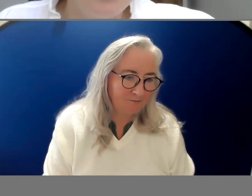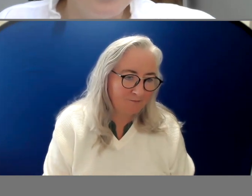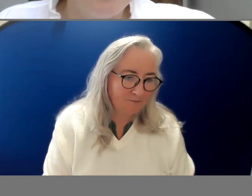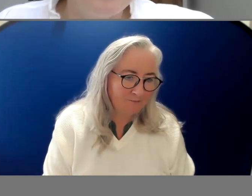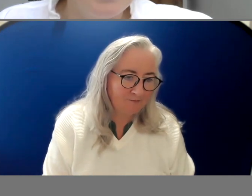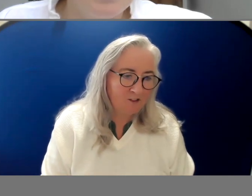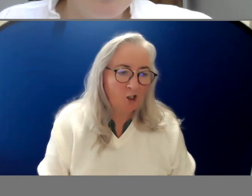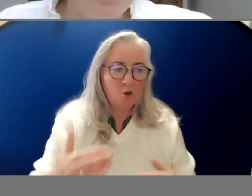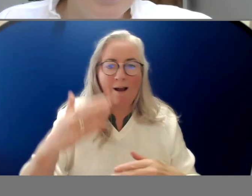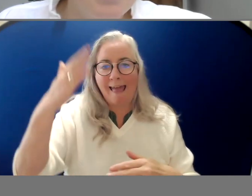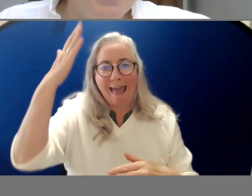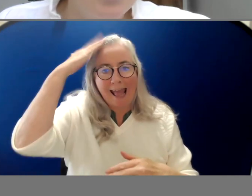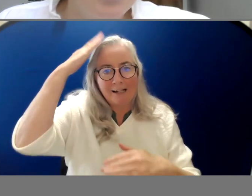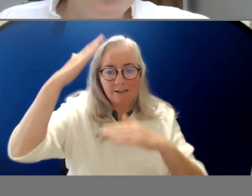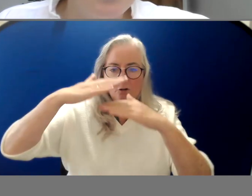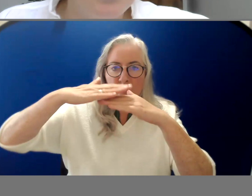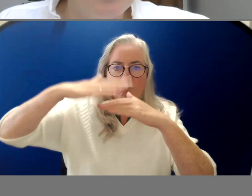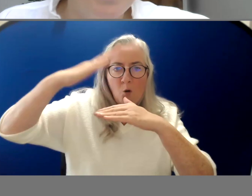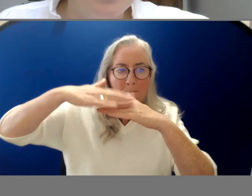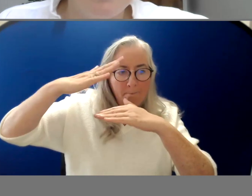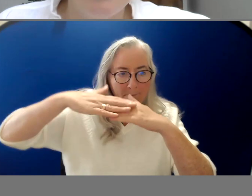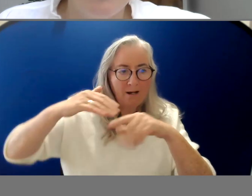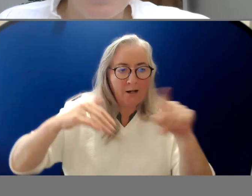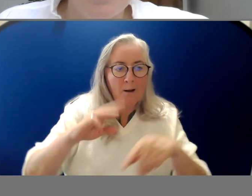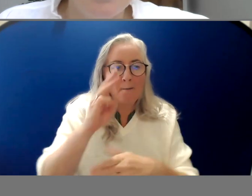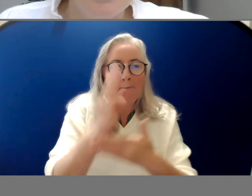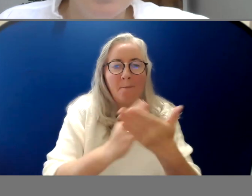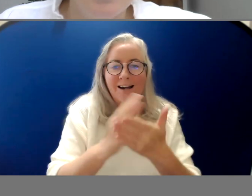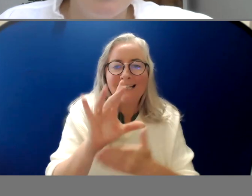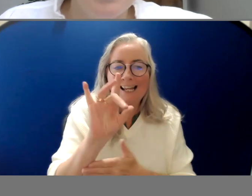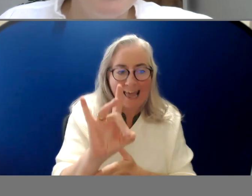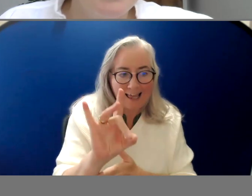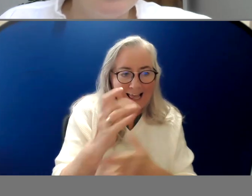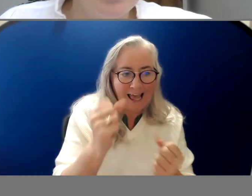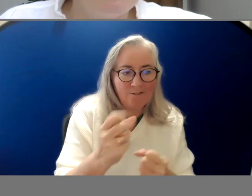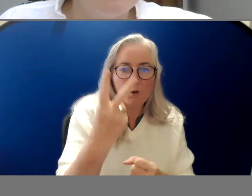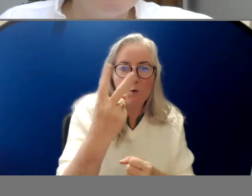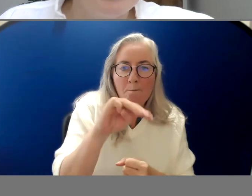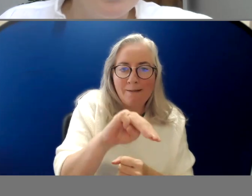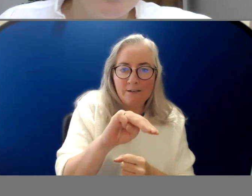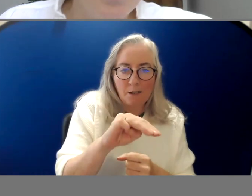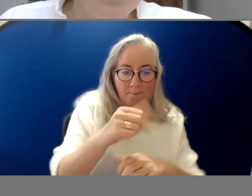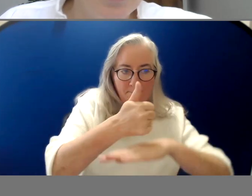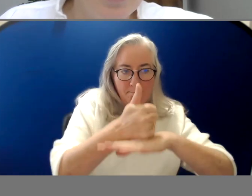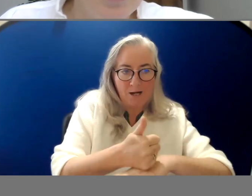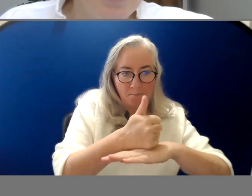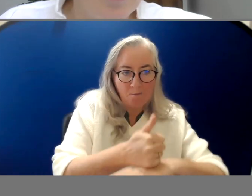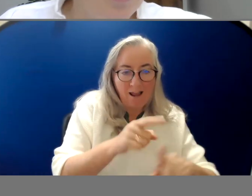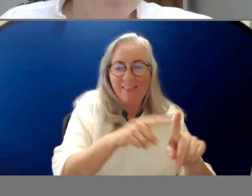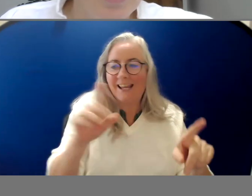Headroom again part K is stating 2 m minimum and part M and CEUD leave that up to other guidelines or other